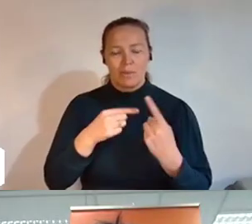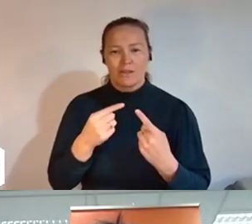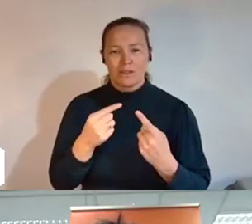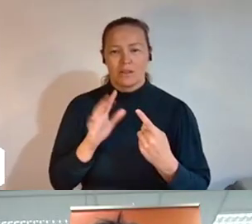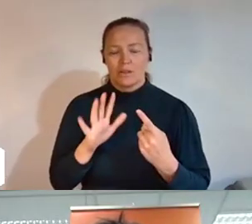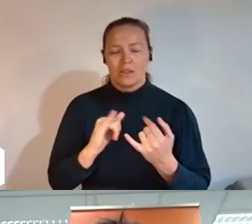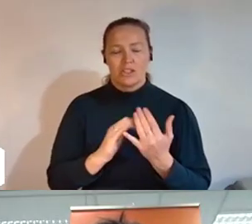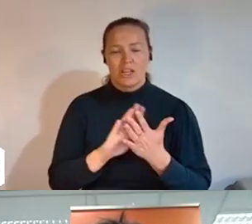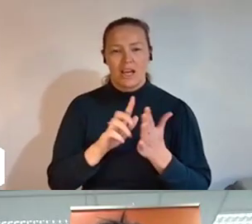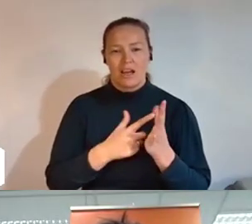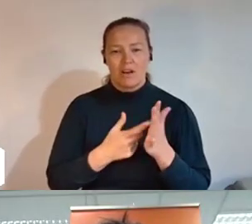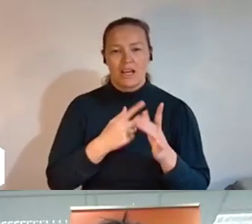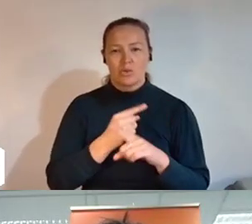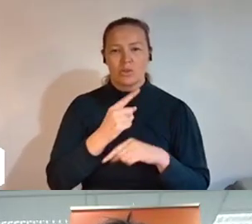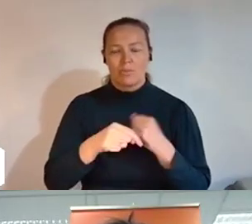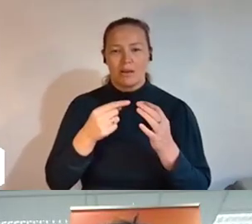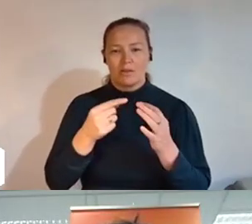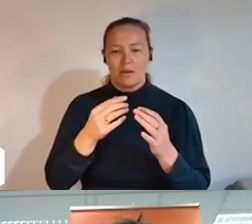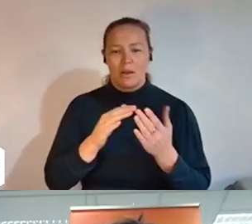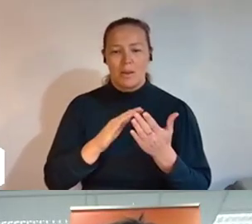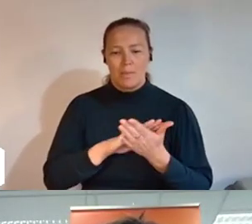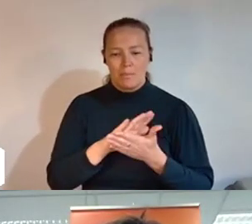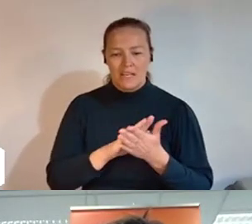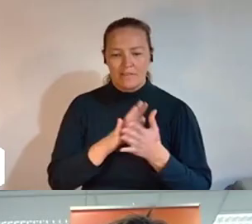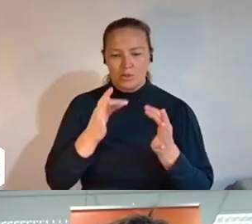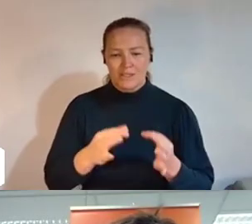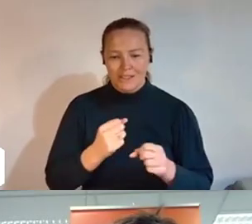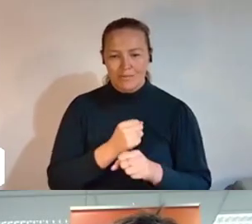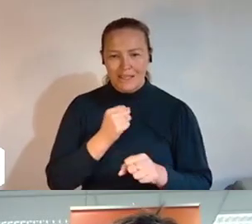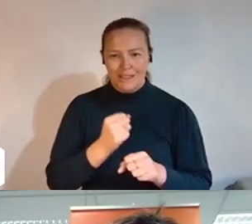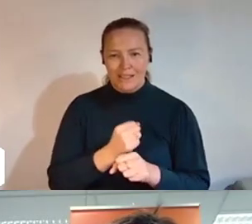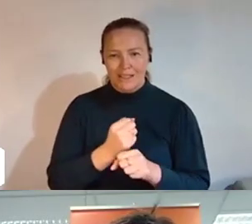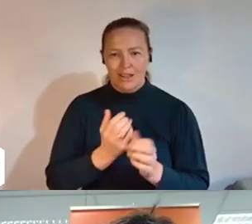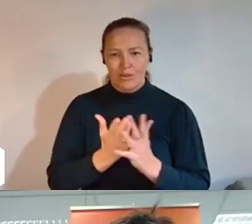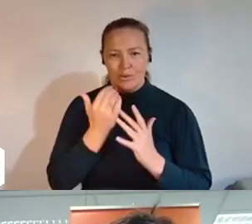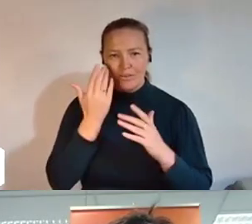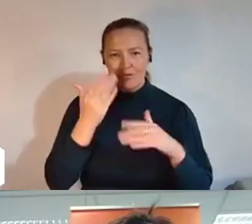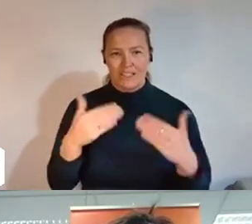was talking about decision making meaningfully in everyday, you know, the experience every day of